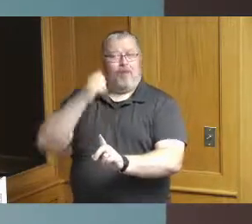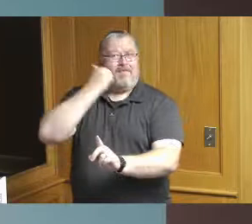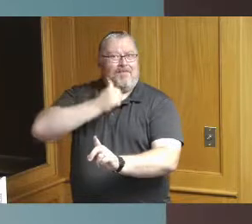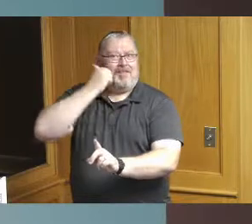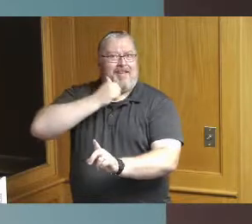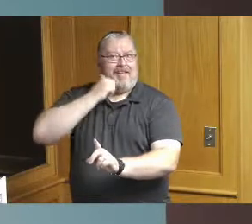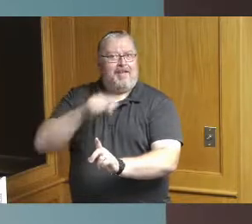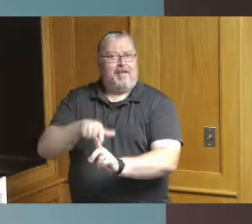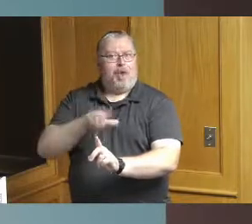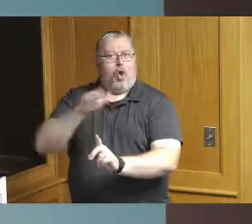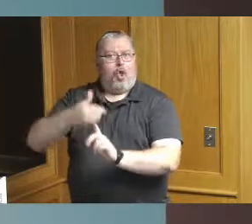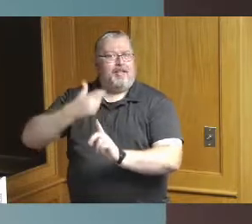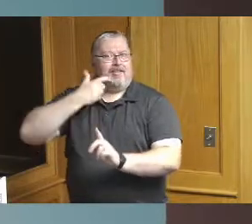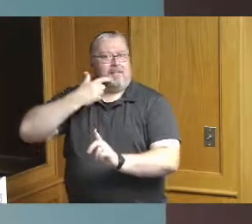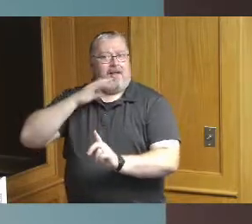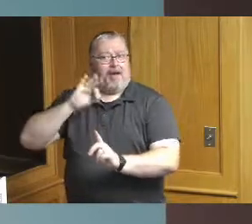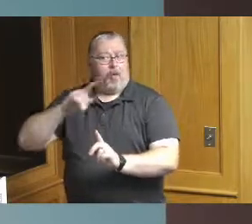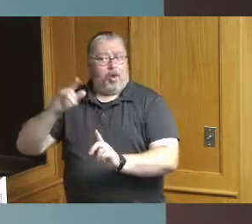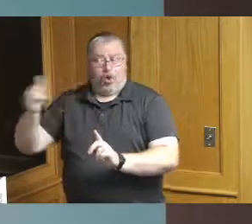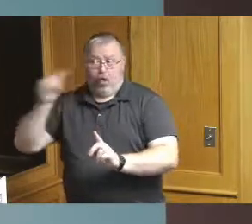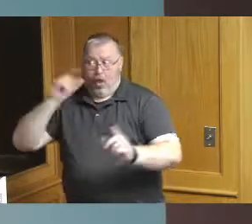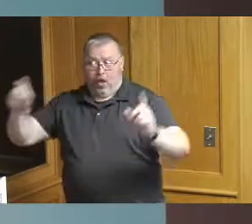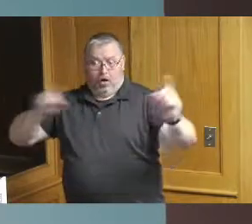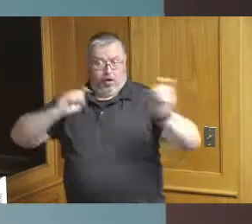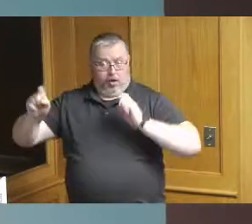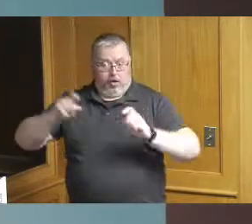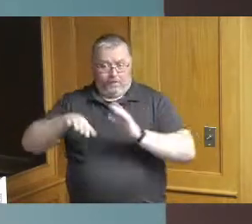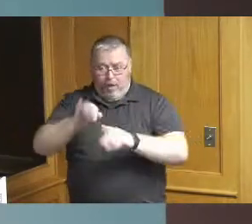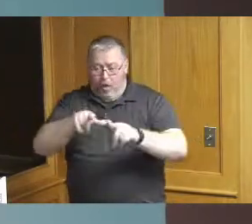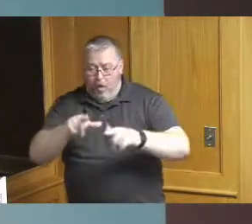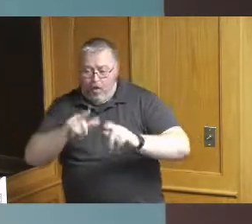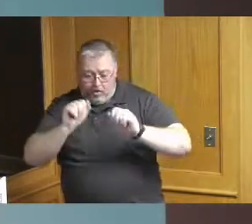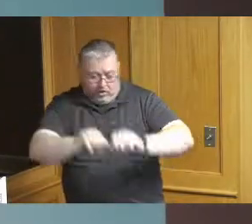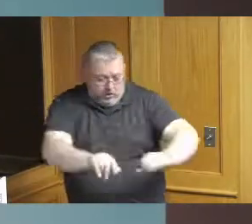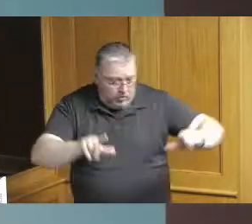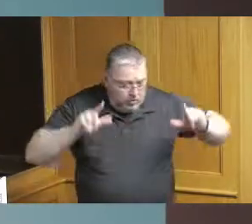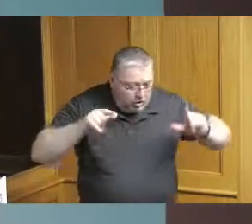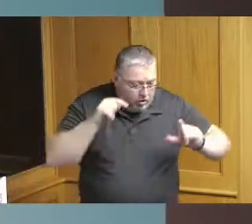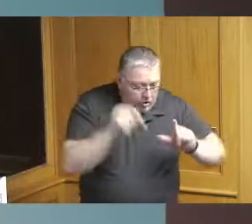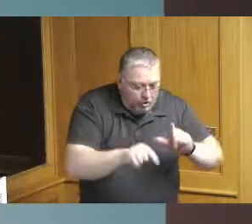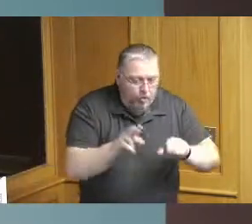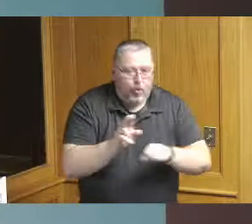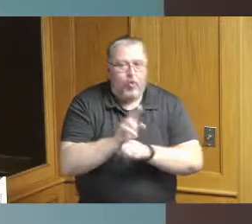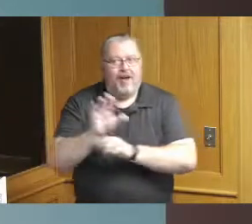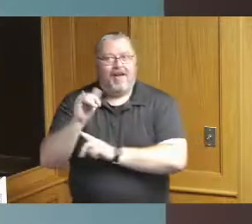the dispatching and someone calls the location the underlying system feeds that as well so it